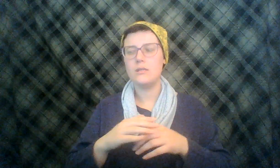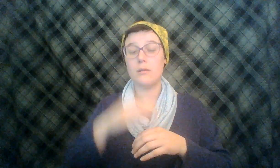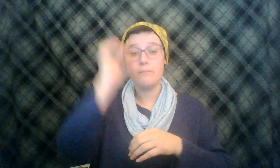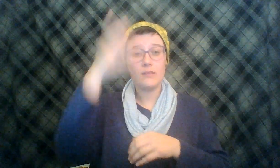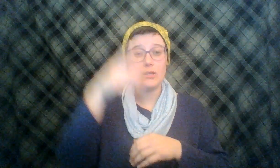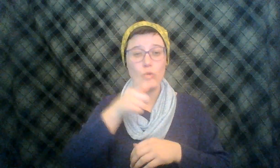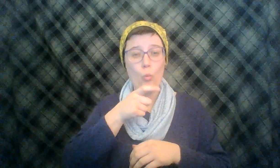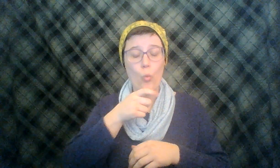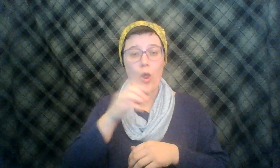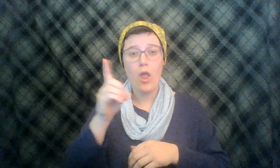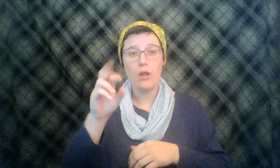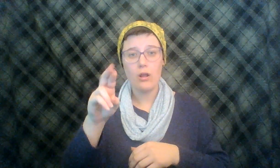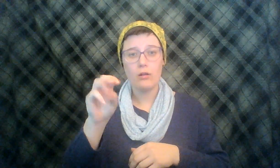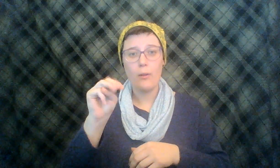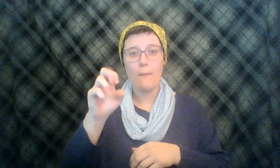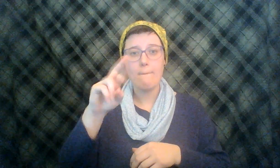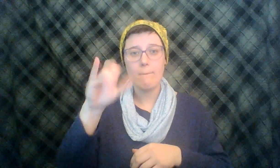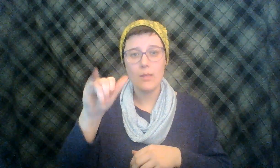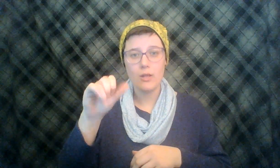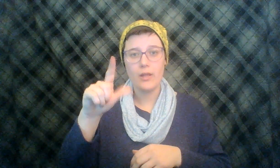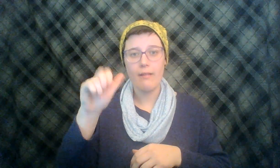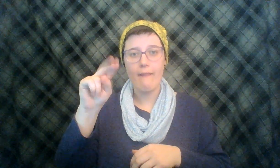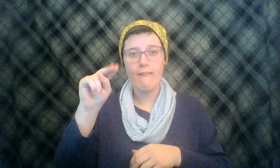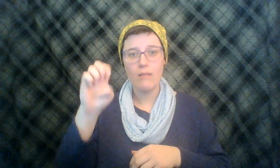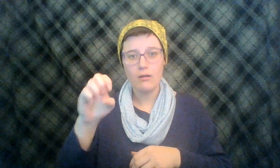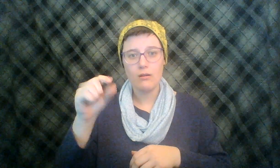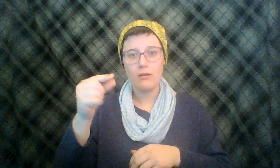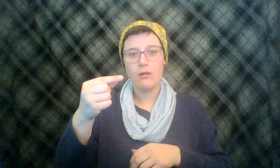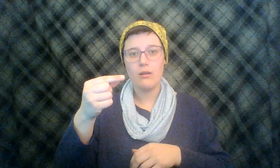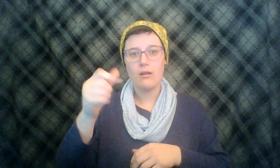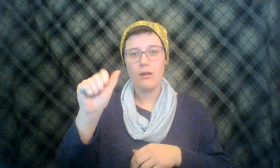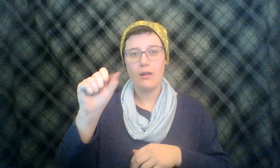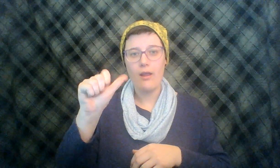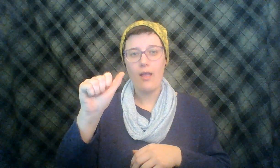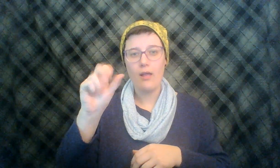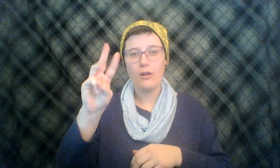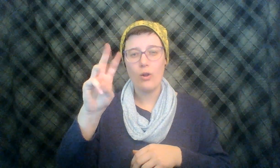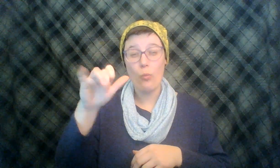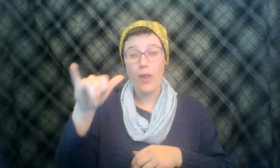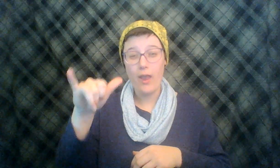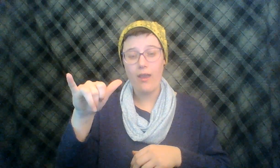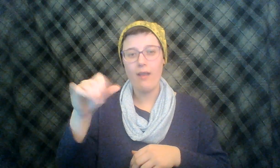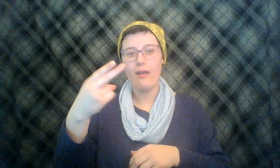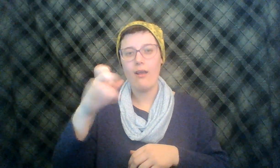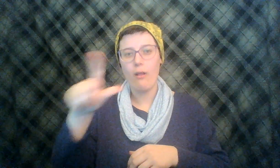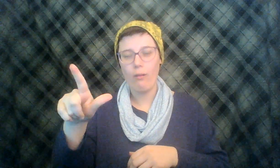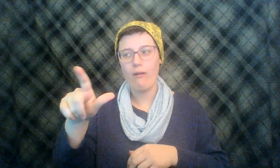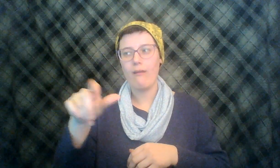a course taught by Dr Mary Lynne Gasaway Hill.